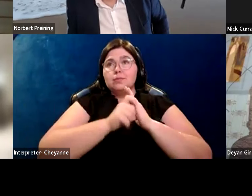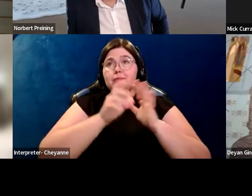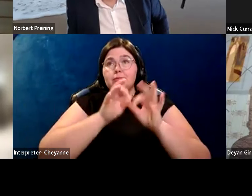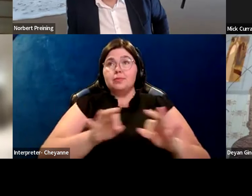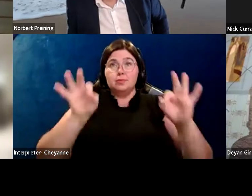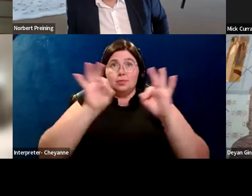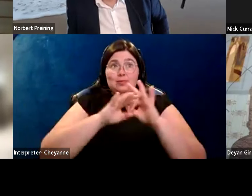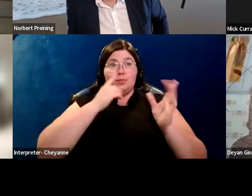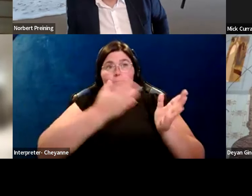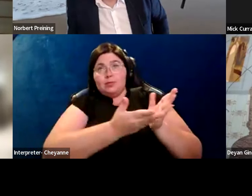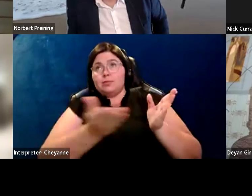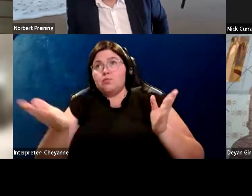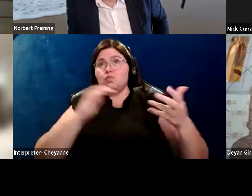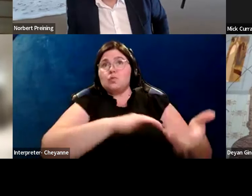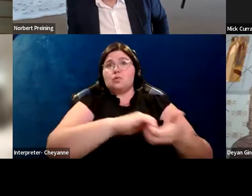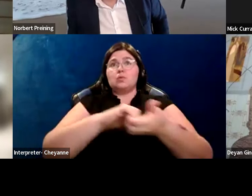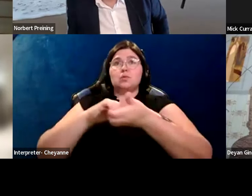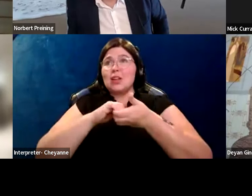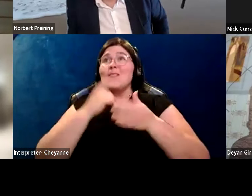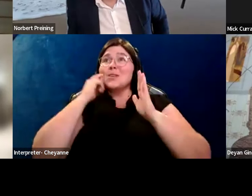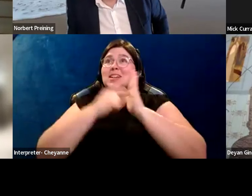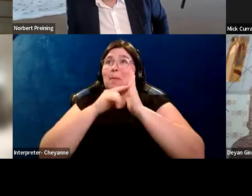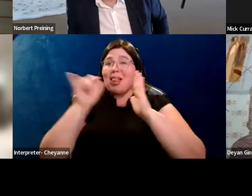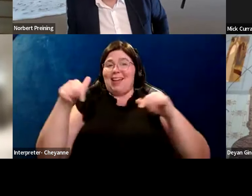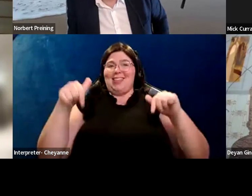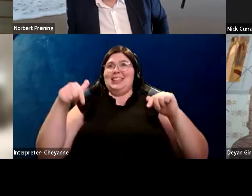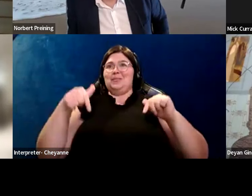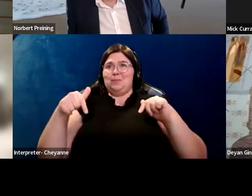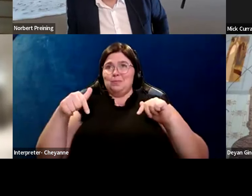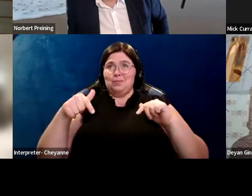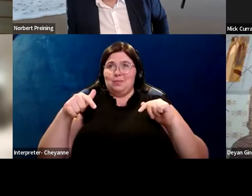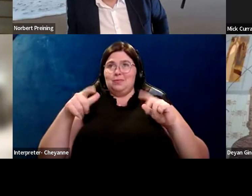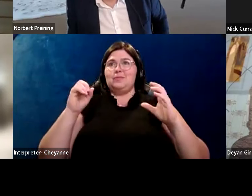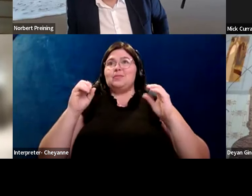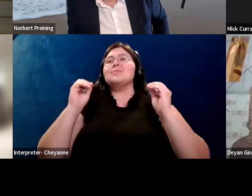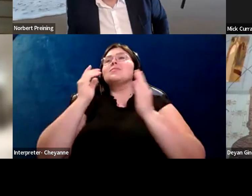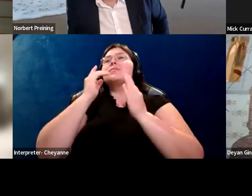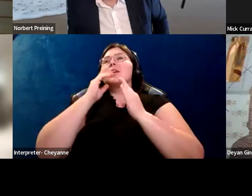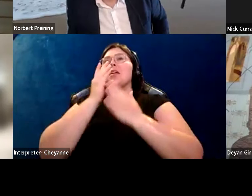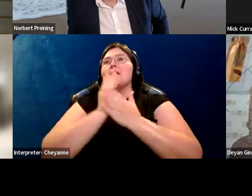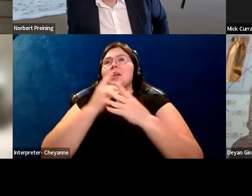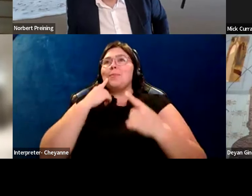all to get together in forums like this and other things. There were some successful--